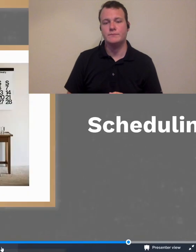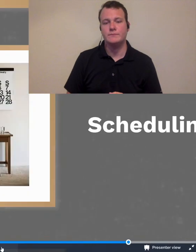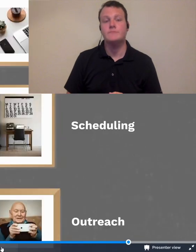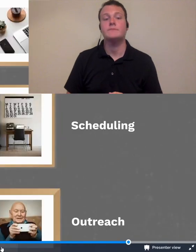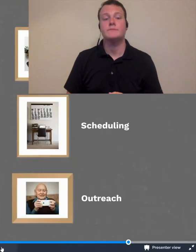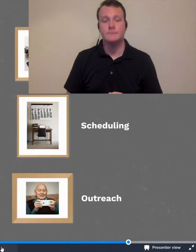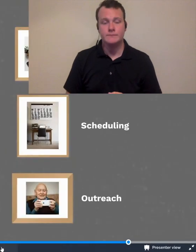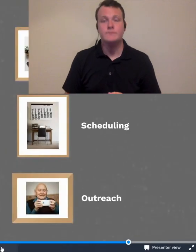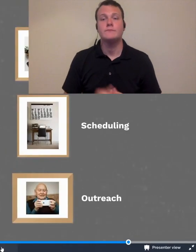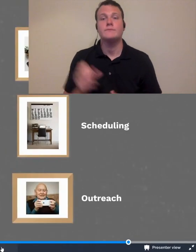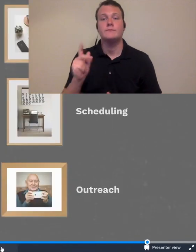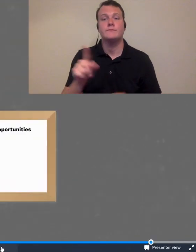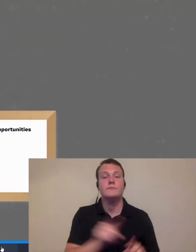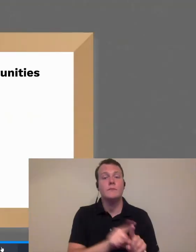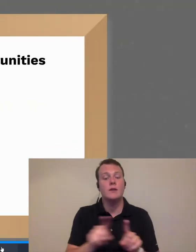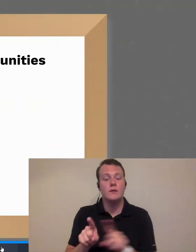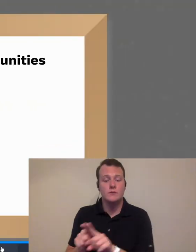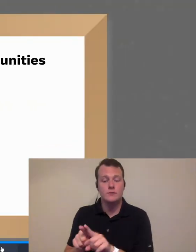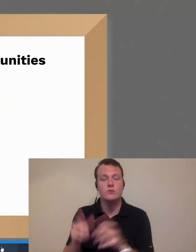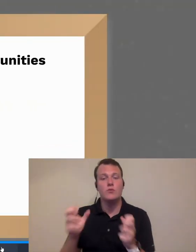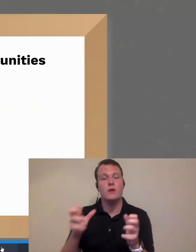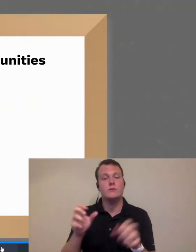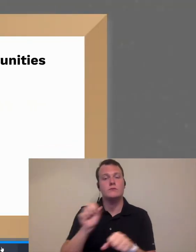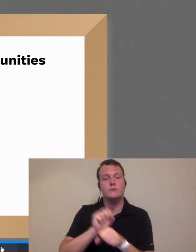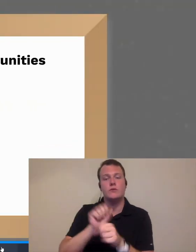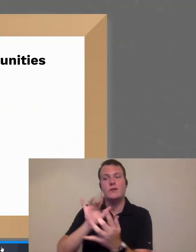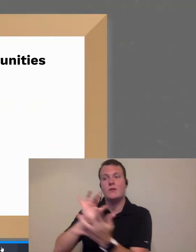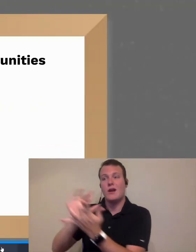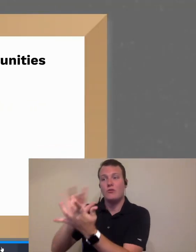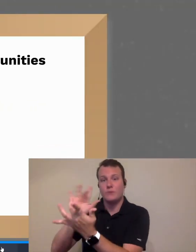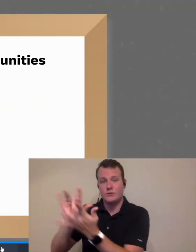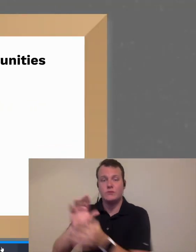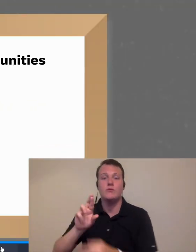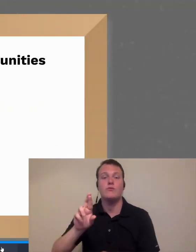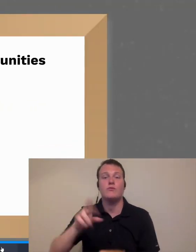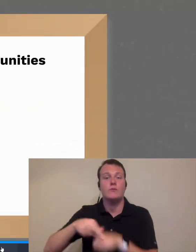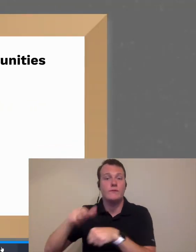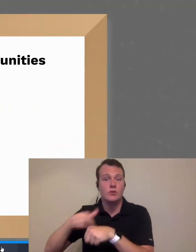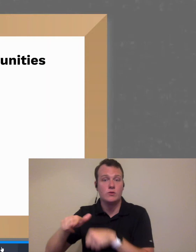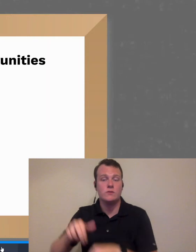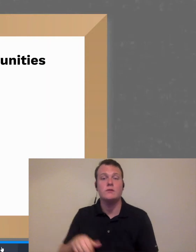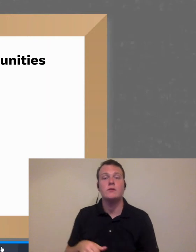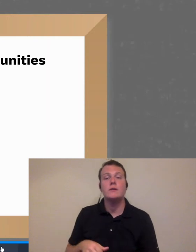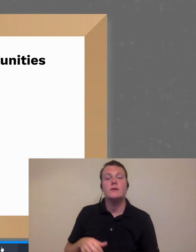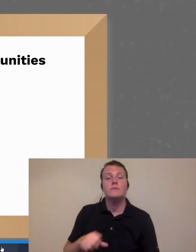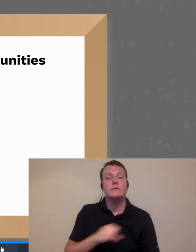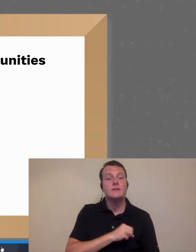all right now you also spend time with outreach and this is talking about referral activities once the end this could be a